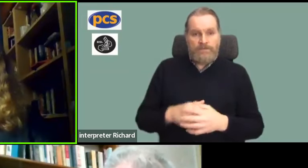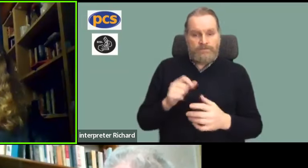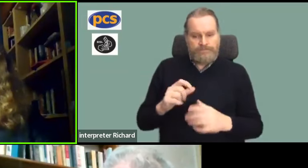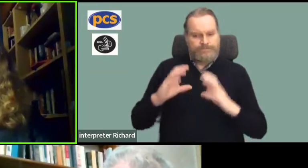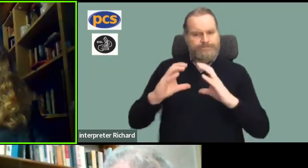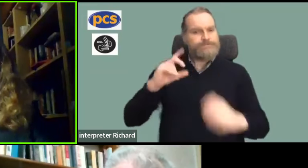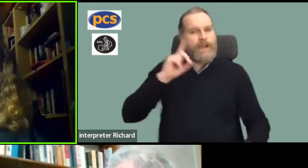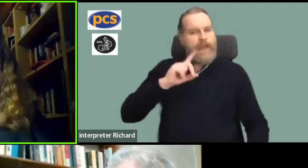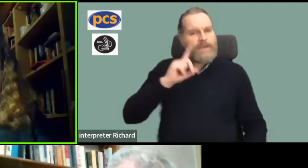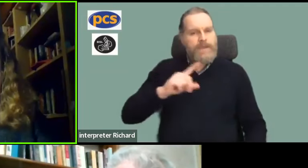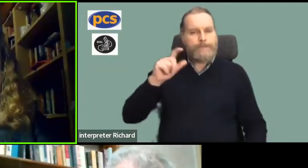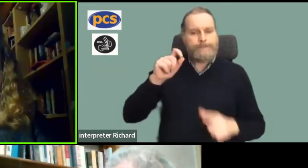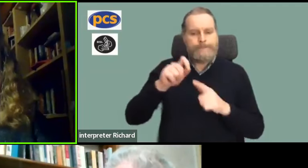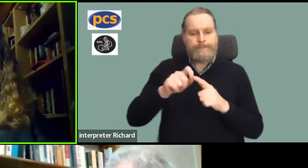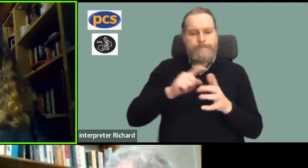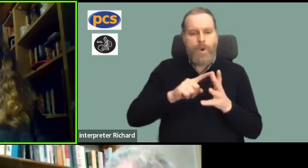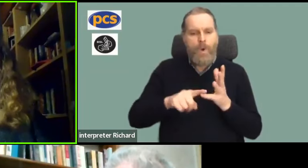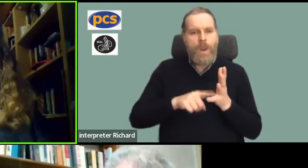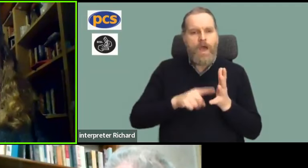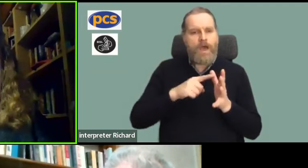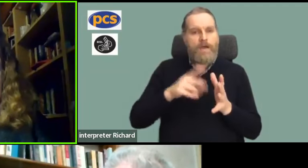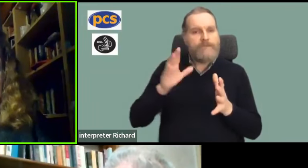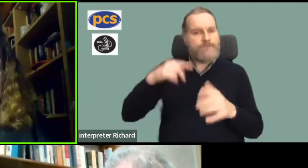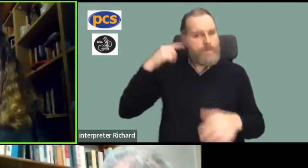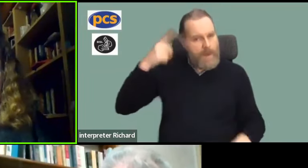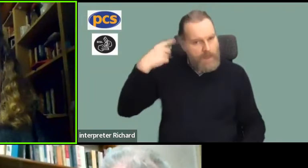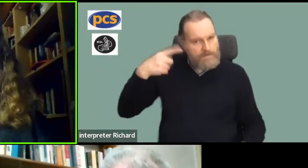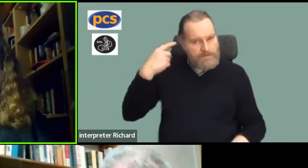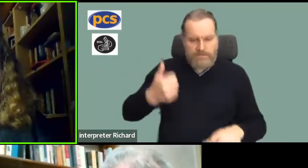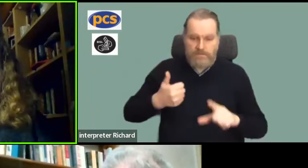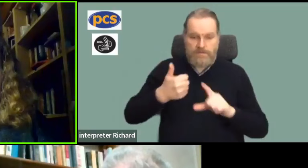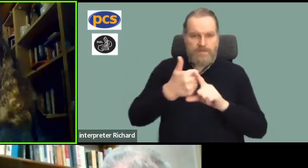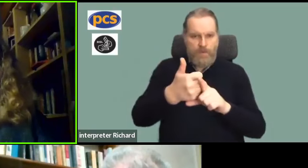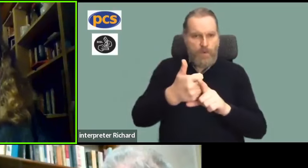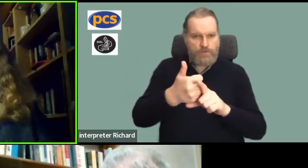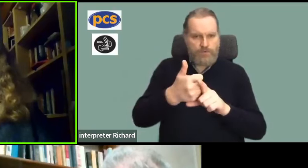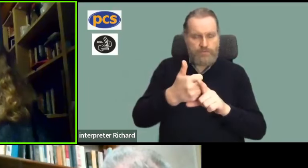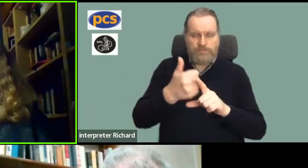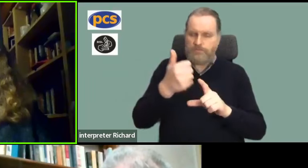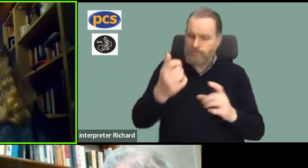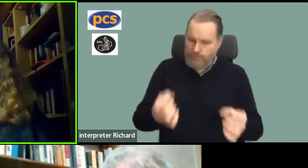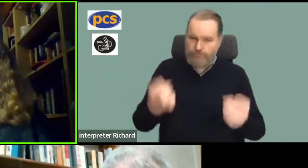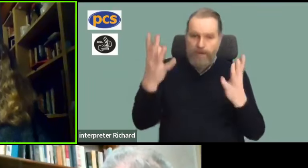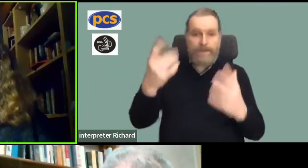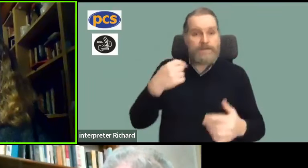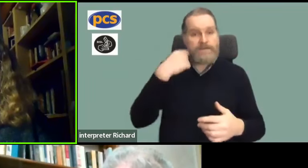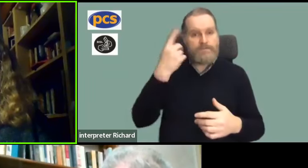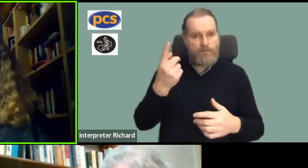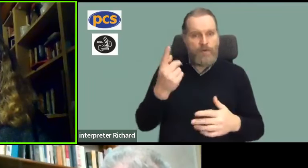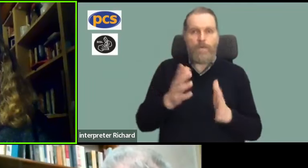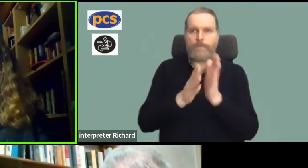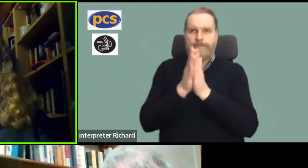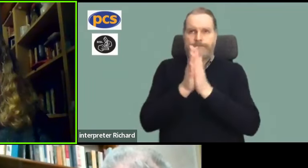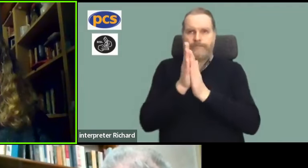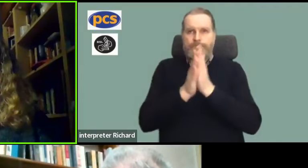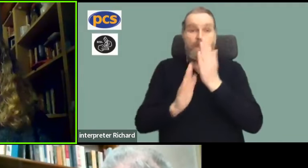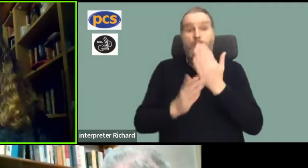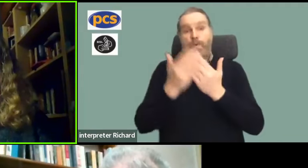remain who's the London inside these ychi school of chair says huge school of chair says huge respect, and so lidarity lidarity told on them this taken action from tomorrow, we action from tomorrow. we hope to